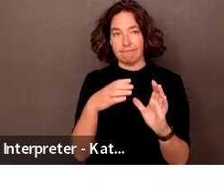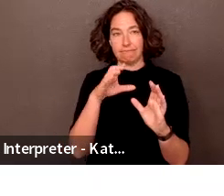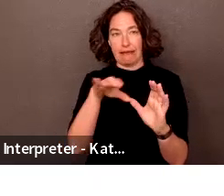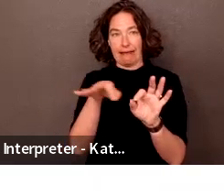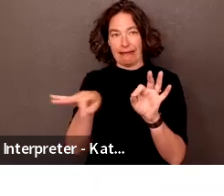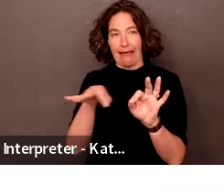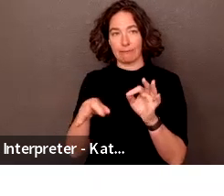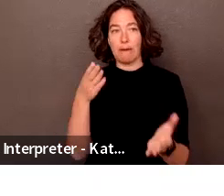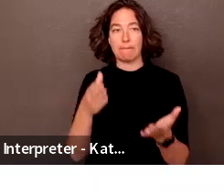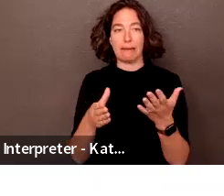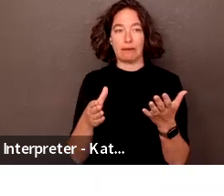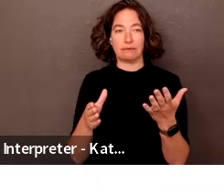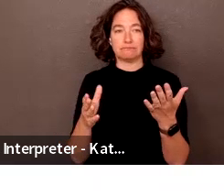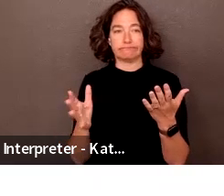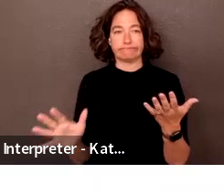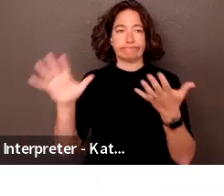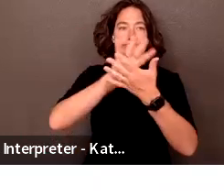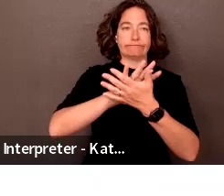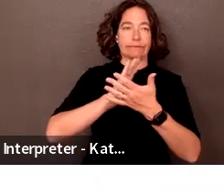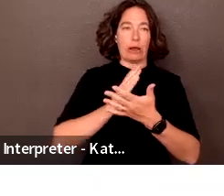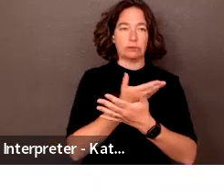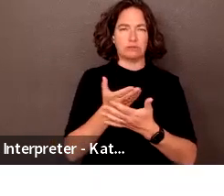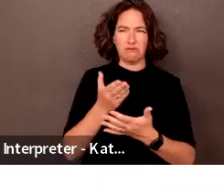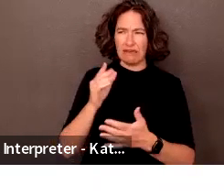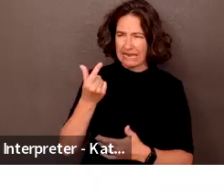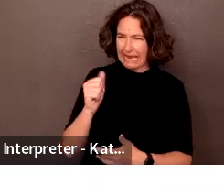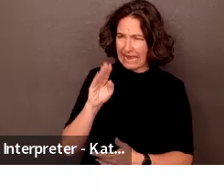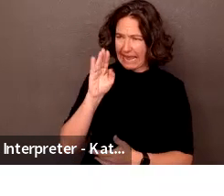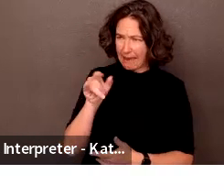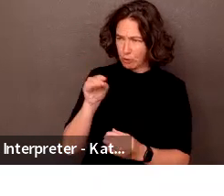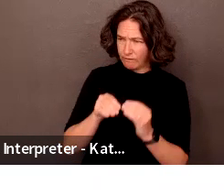going to get a little scratchy just so everybody knows. We have to move that